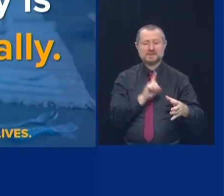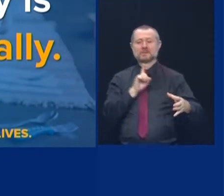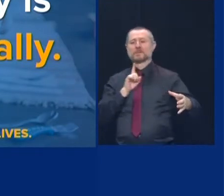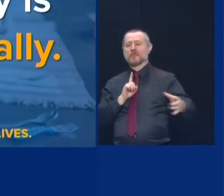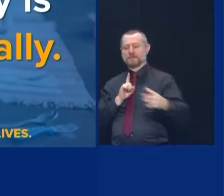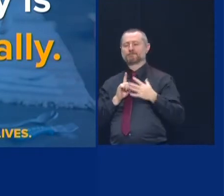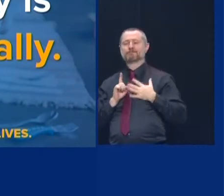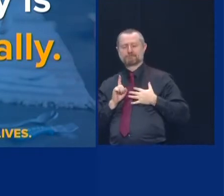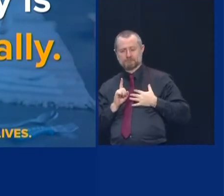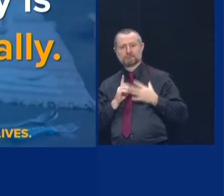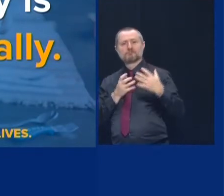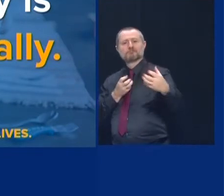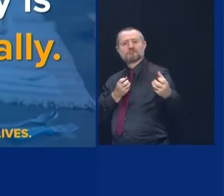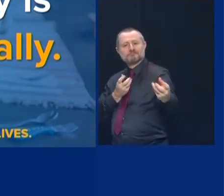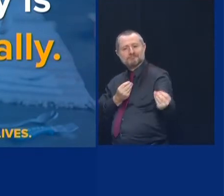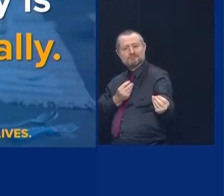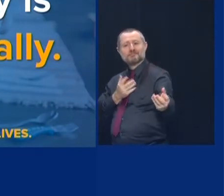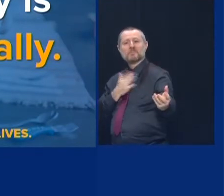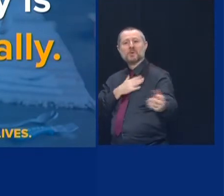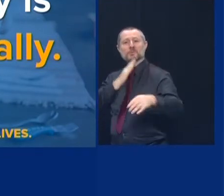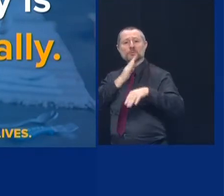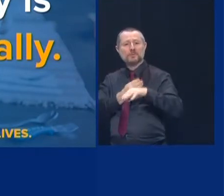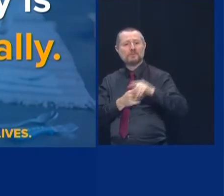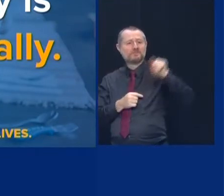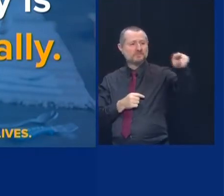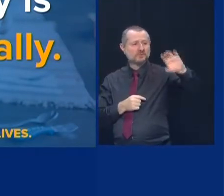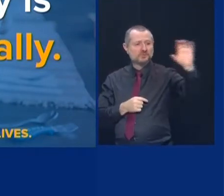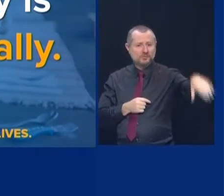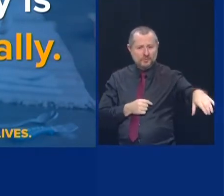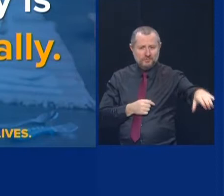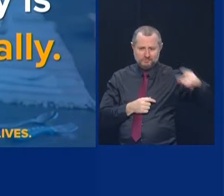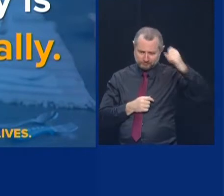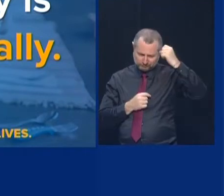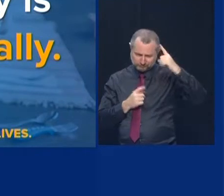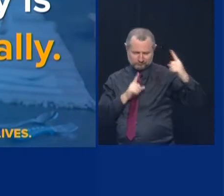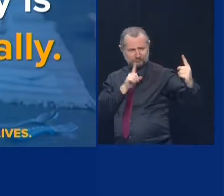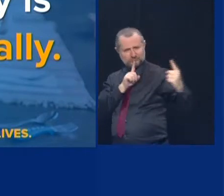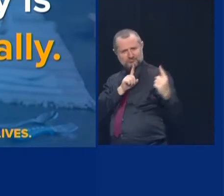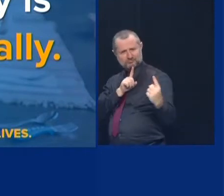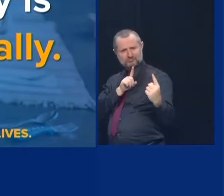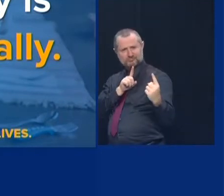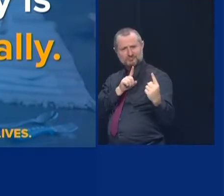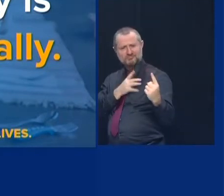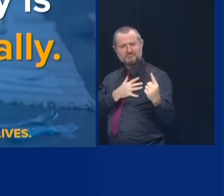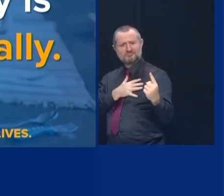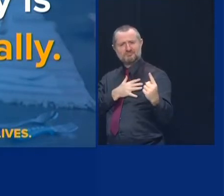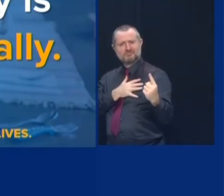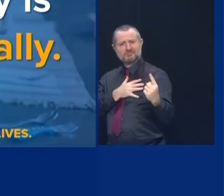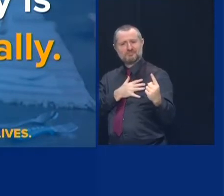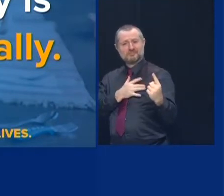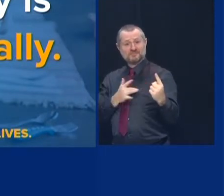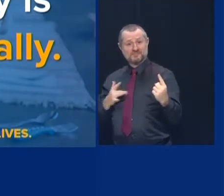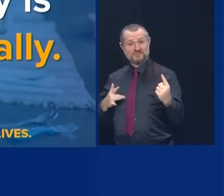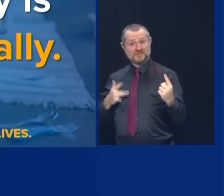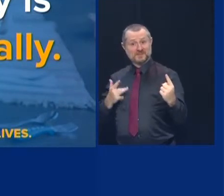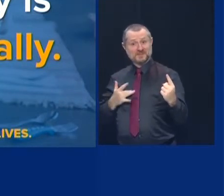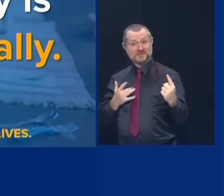IN A WAY THAT IS EVEN DEEPER THAN JUST THE PROXIMATE LOCATION OF SITTING NEXT TO SOMEONE. YEAH, MARIAH IS GOING TO BE IN